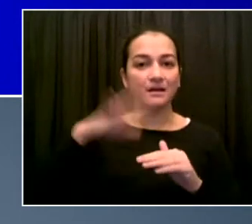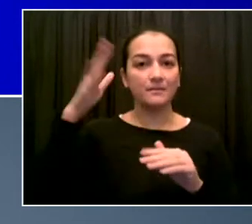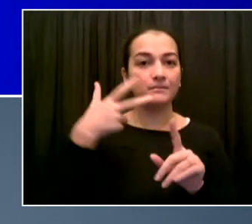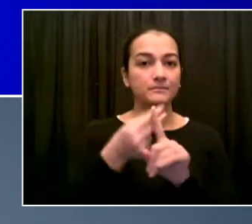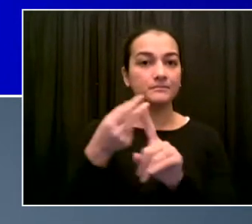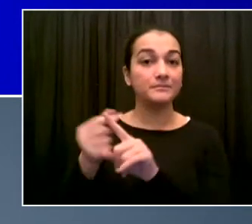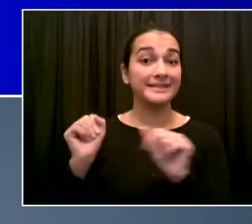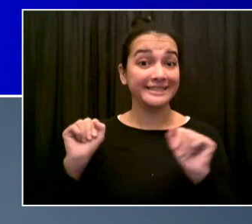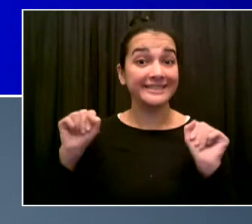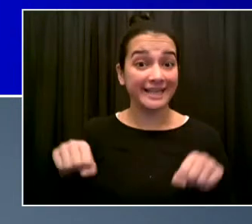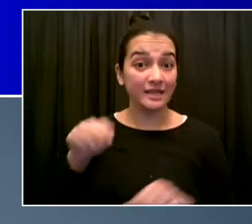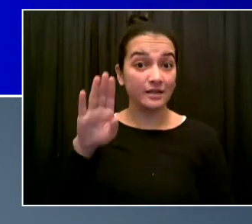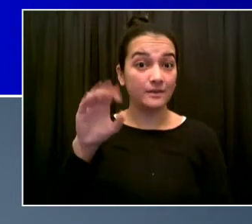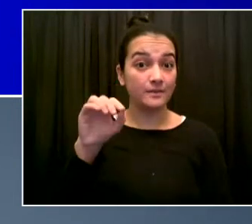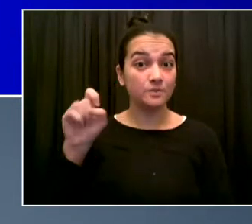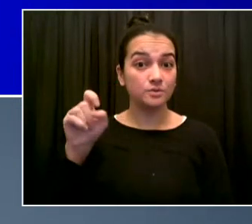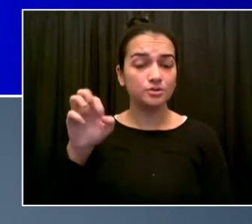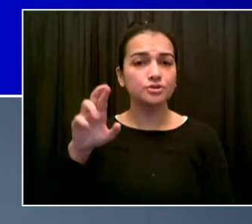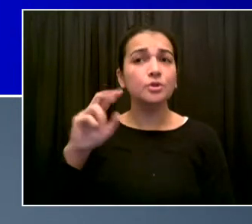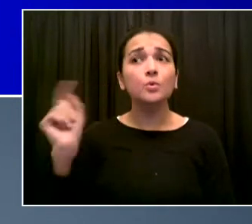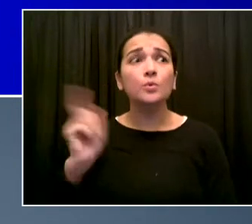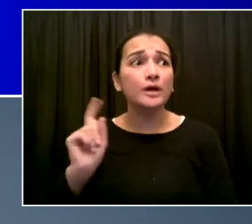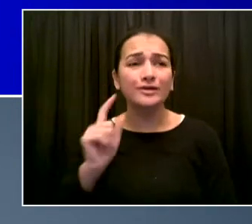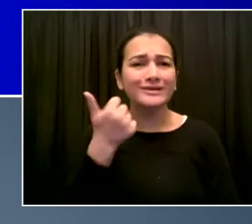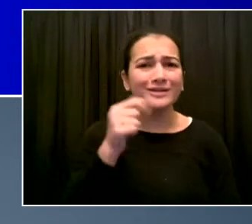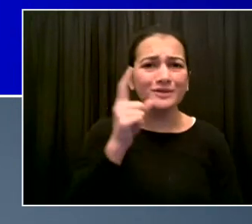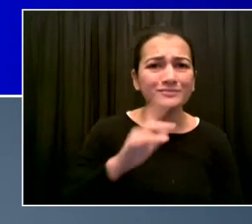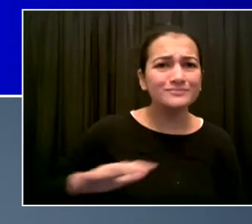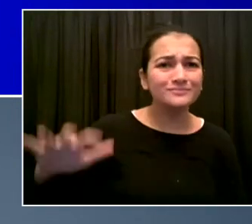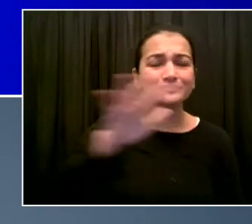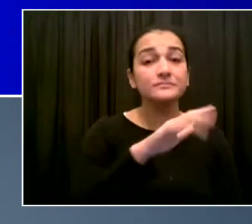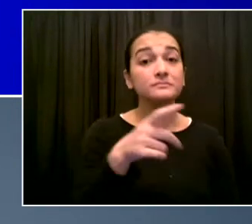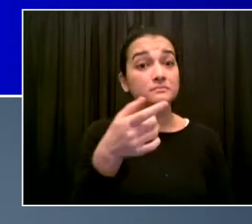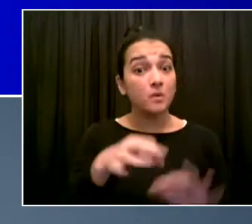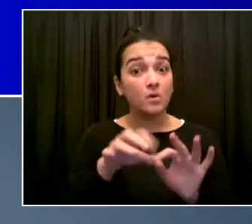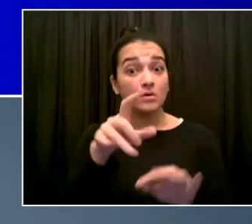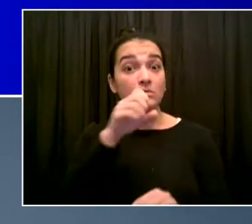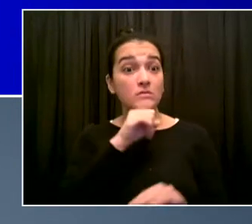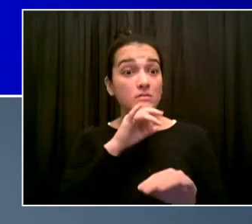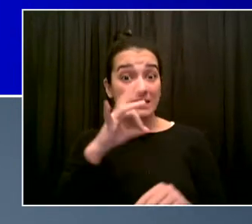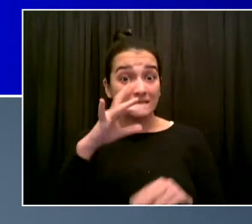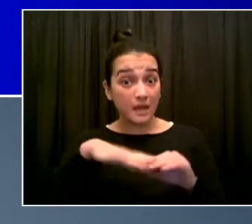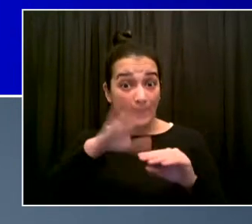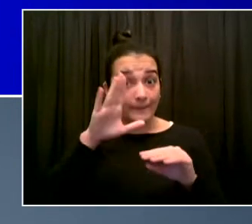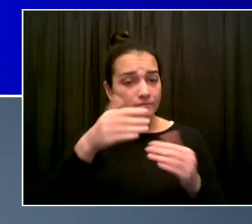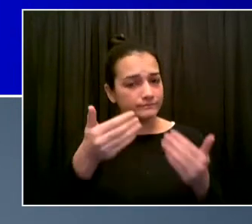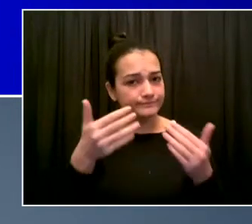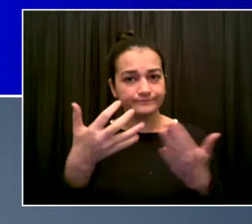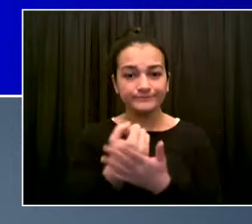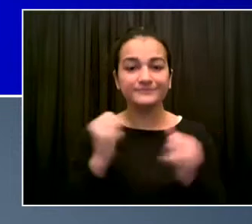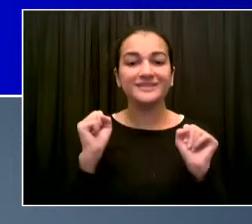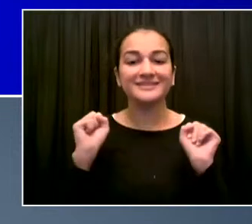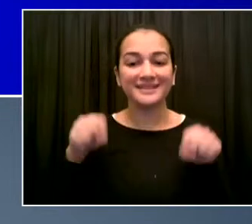MADEIRA NOT BOOSTERS ARE PRAPOVD EFOR EVERYONE AND ANYONE 18 YEARS OLD AND OLDER CAN GET THE